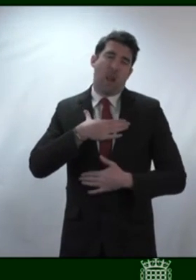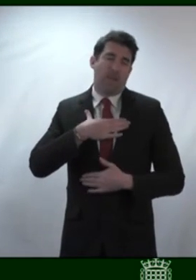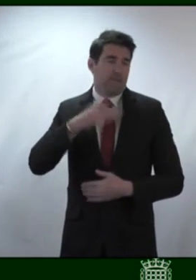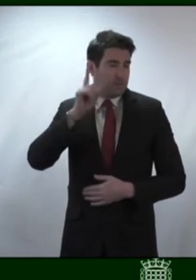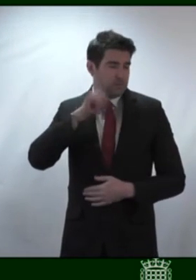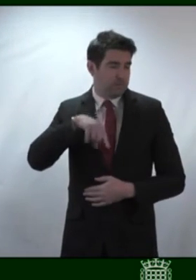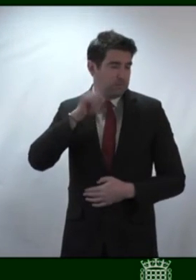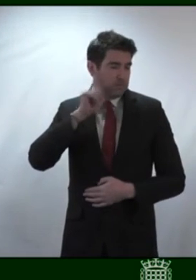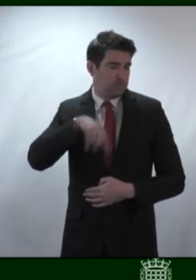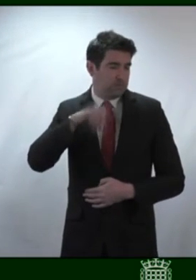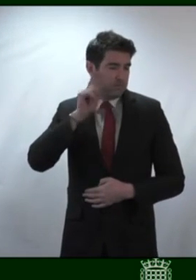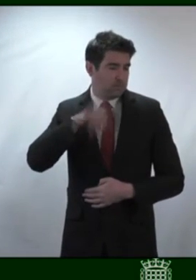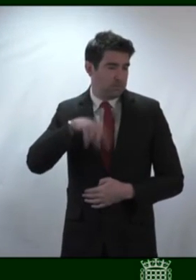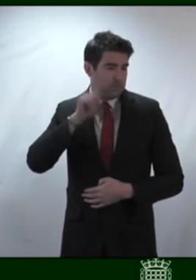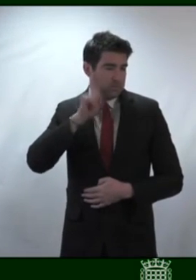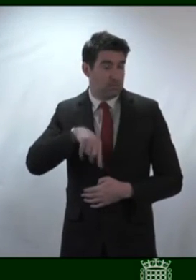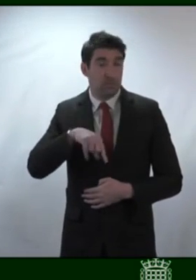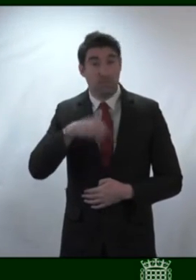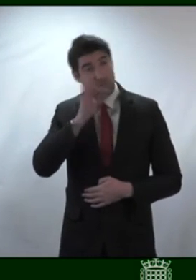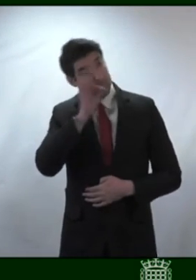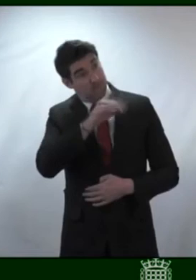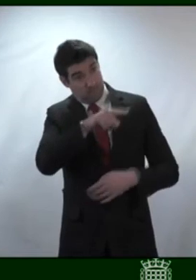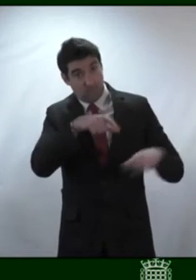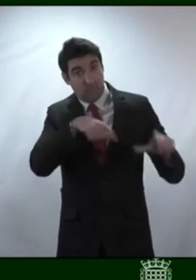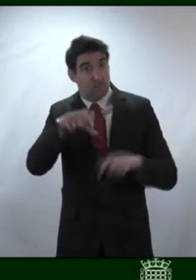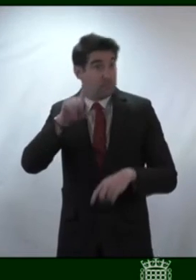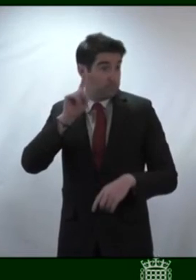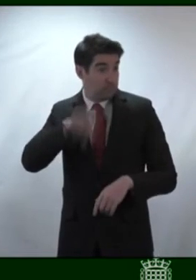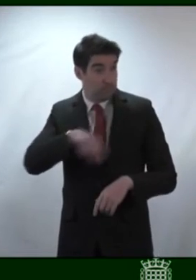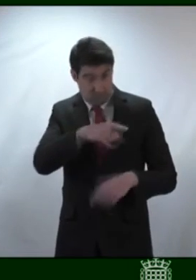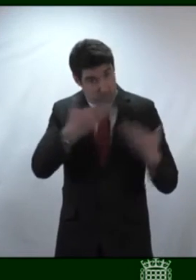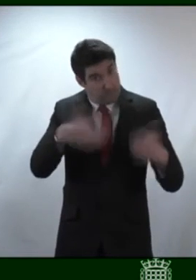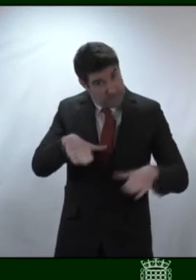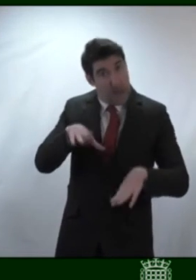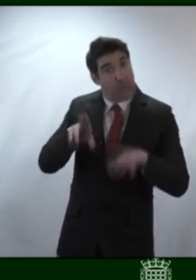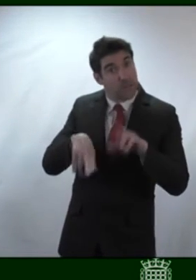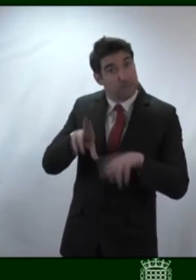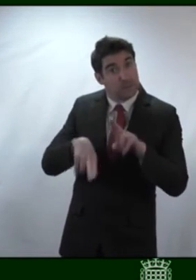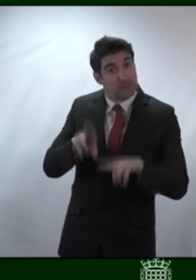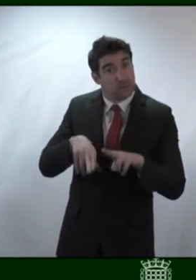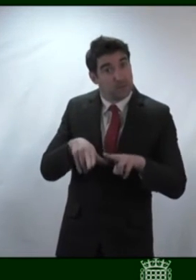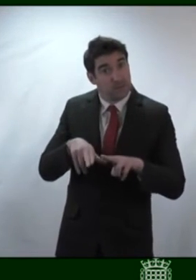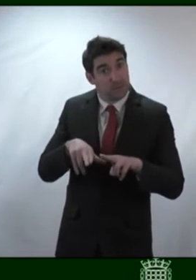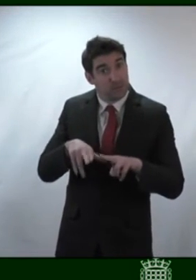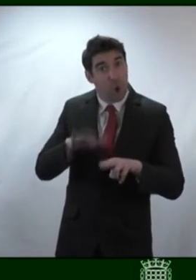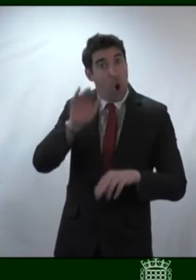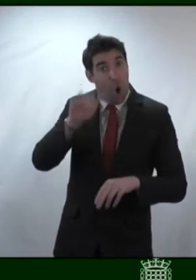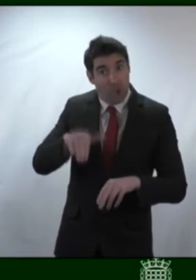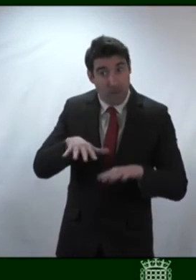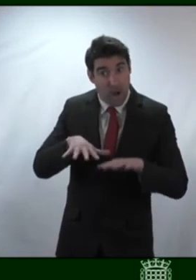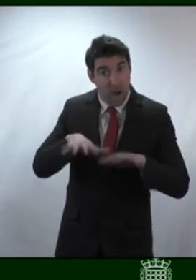what assessment has been done of the impact that it will have on infection rates and increased